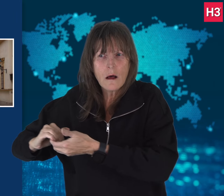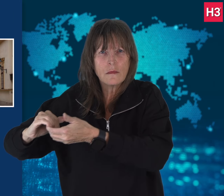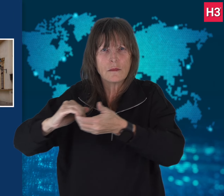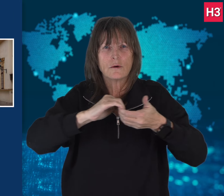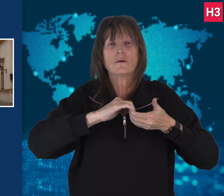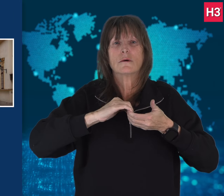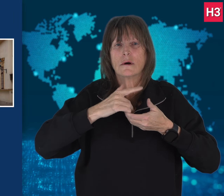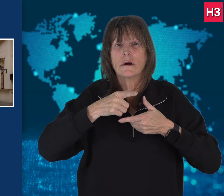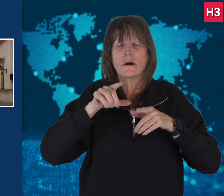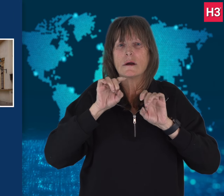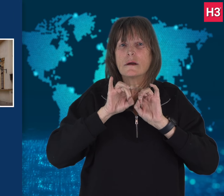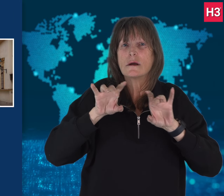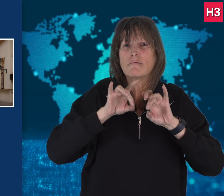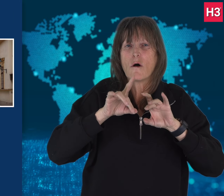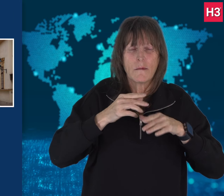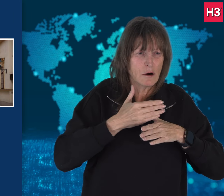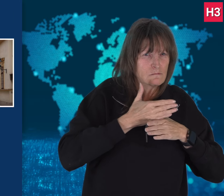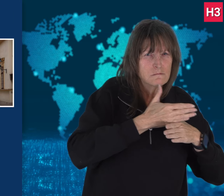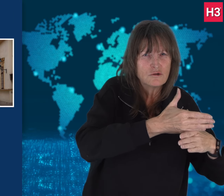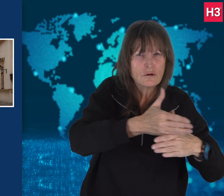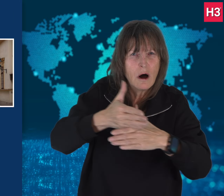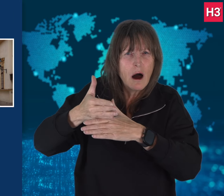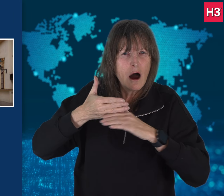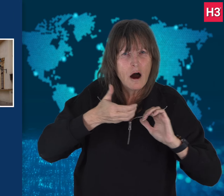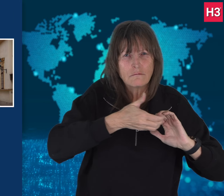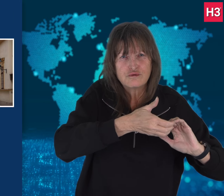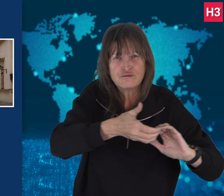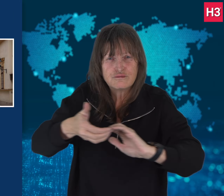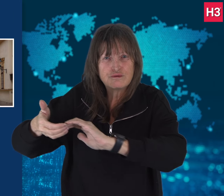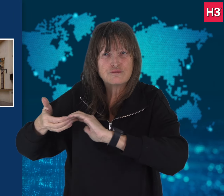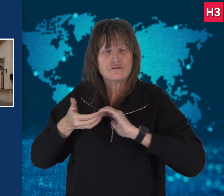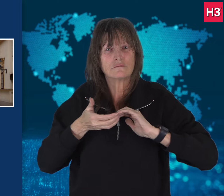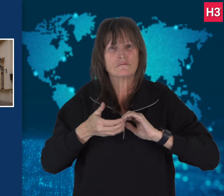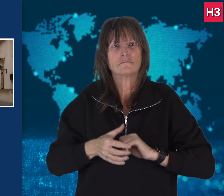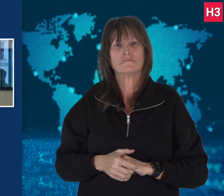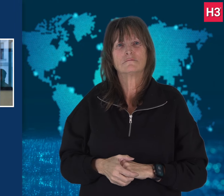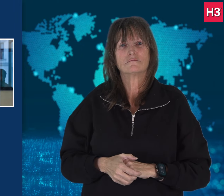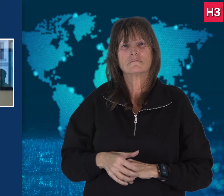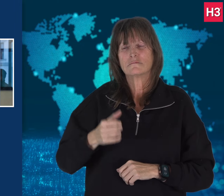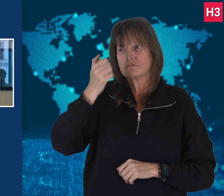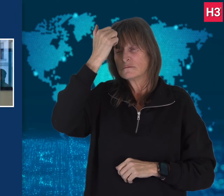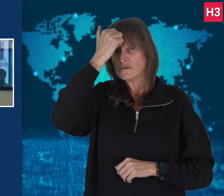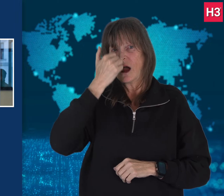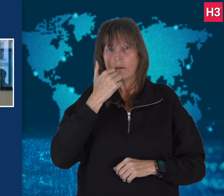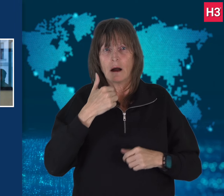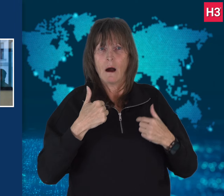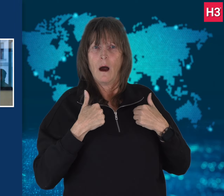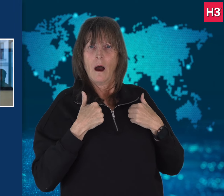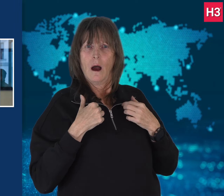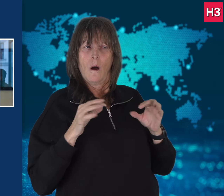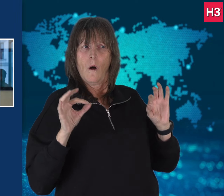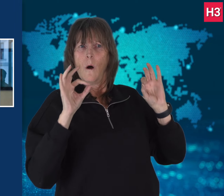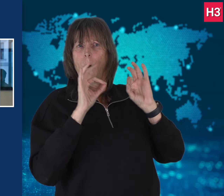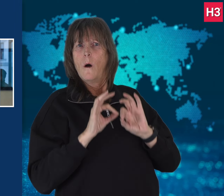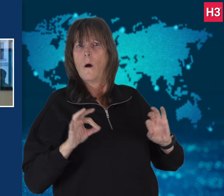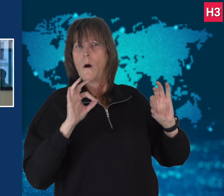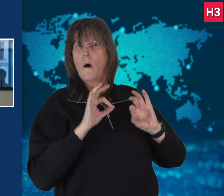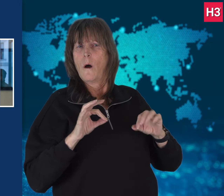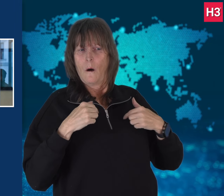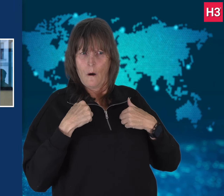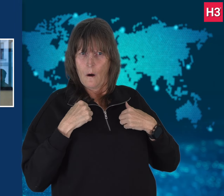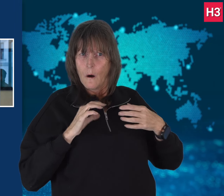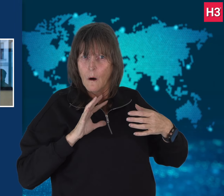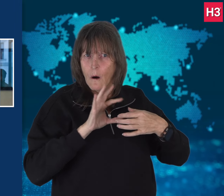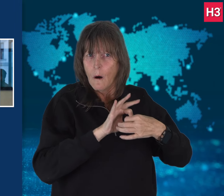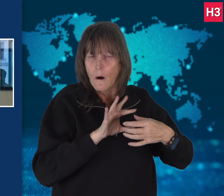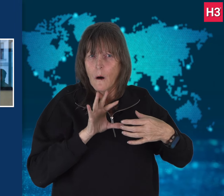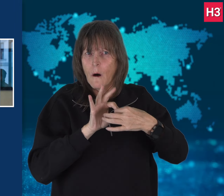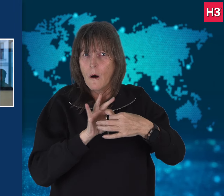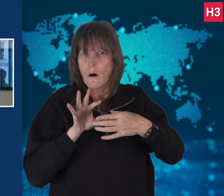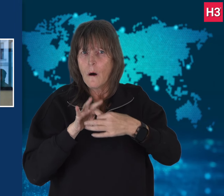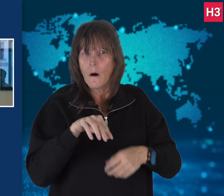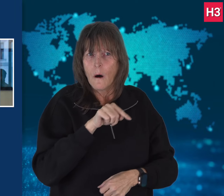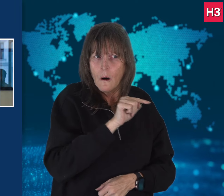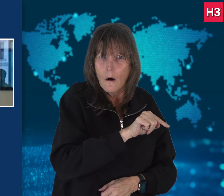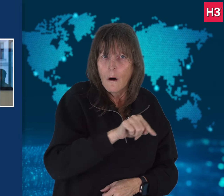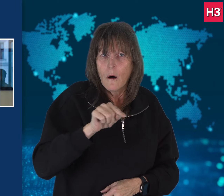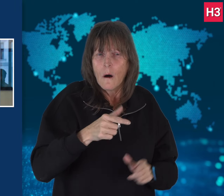worked together and shared information. Hamas has denied having